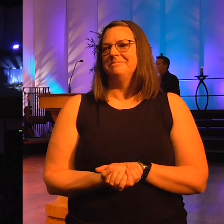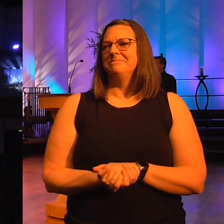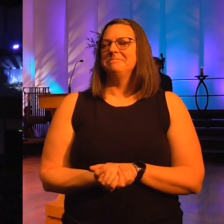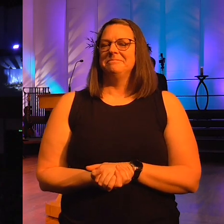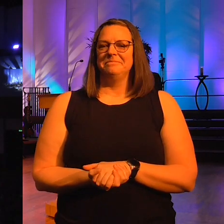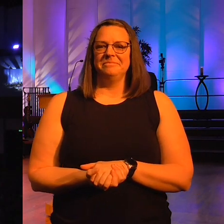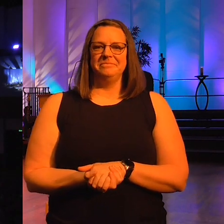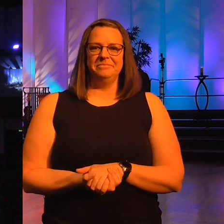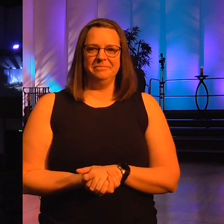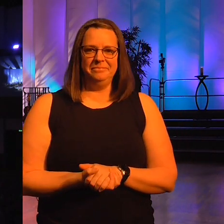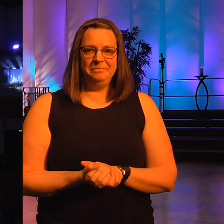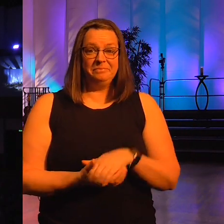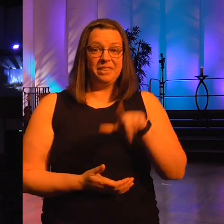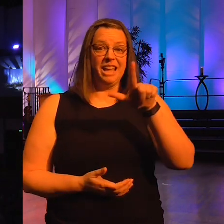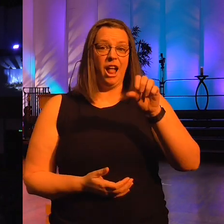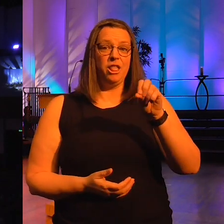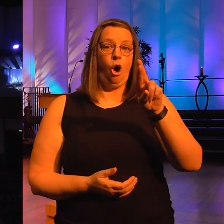Laura Burman Rob